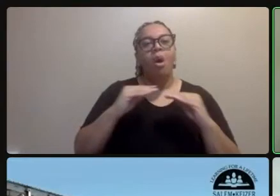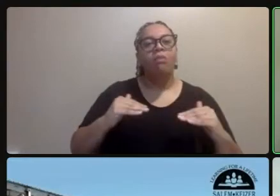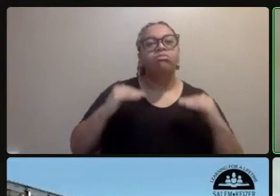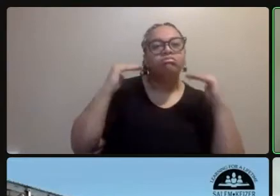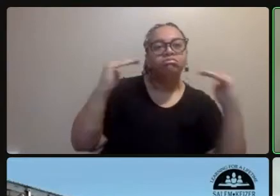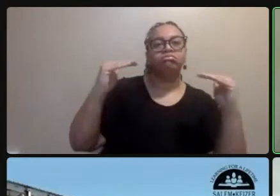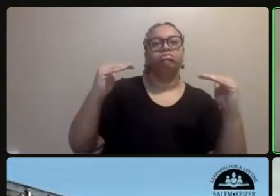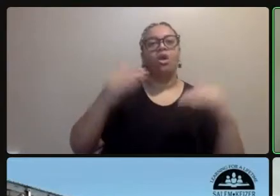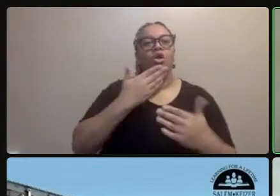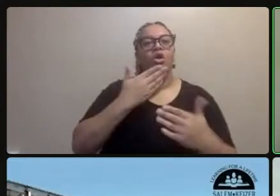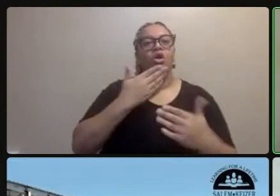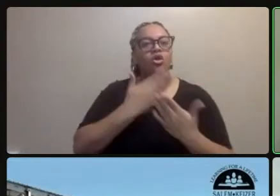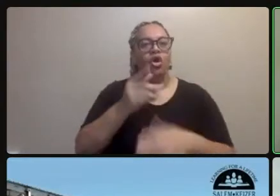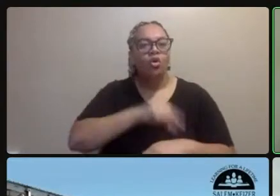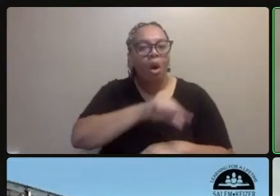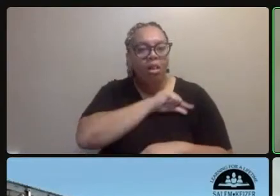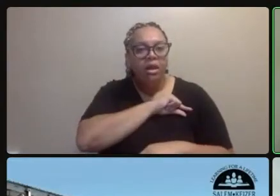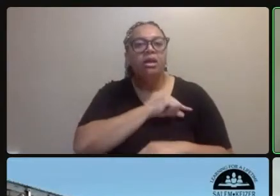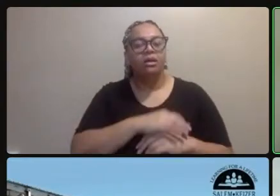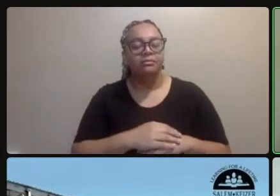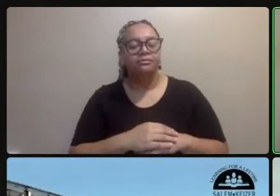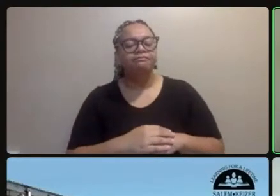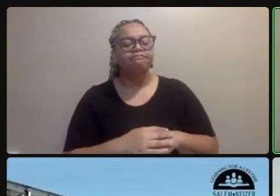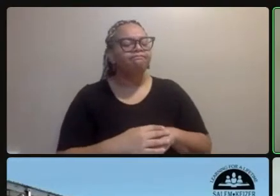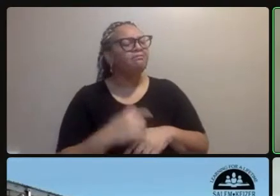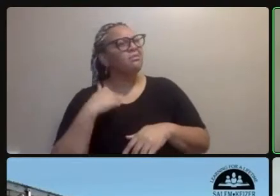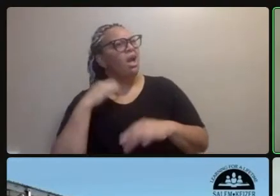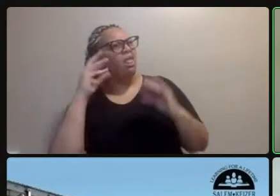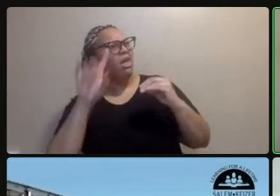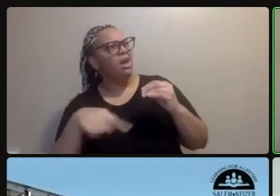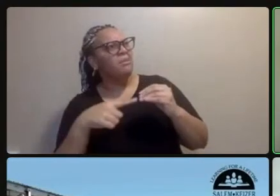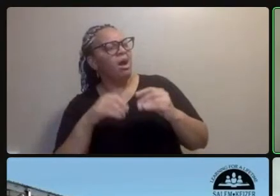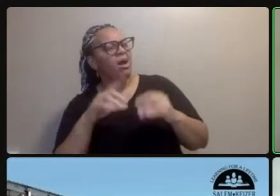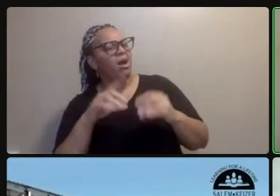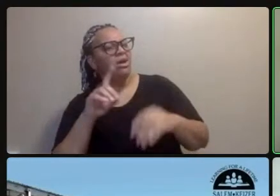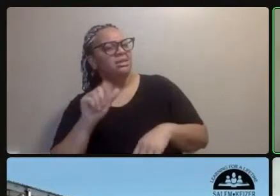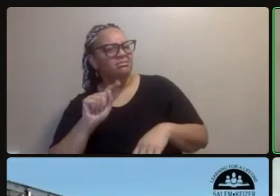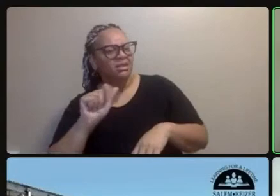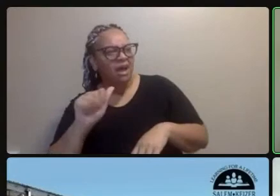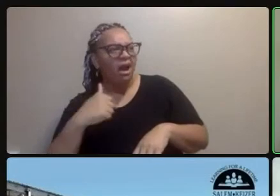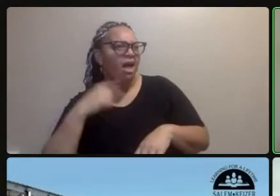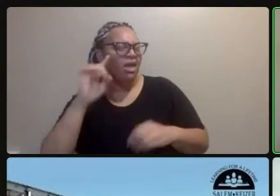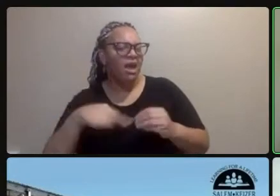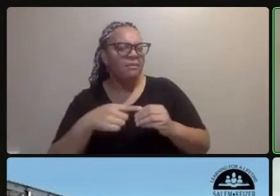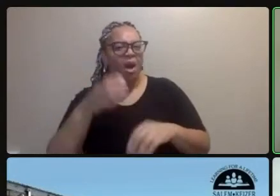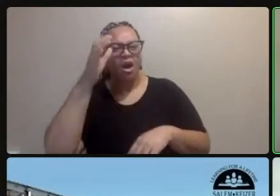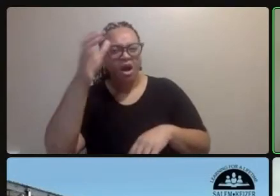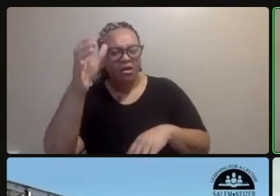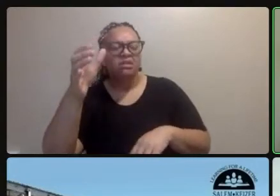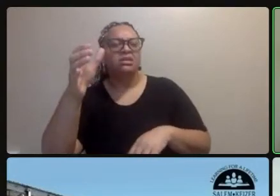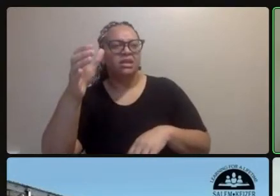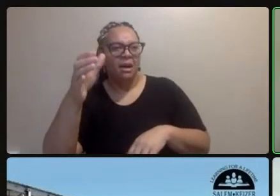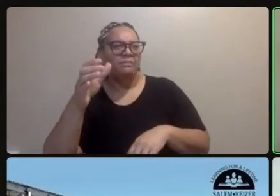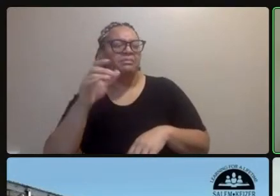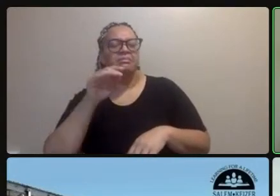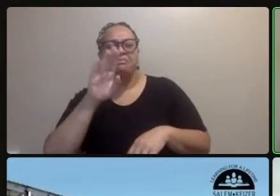SAFETY, WELL-BEING AND HIGH